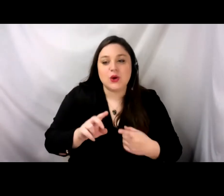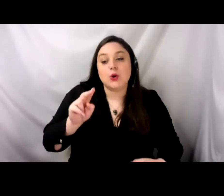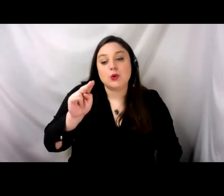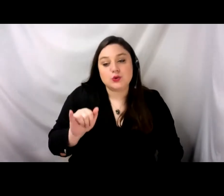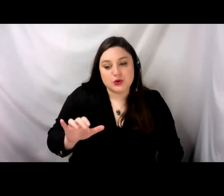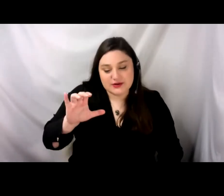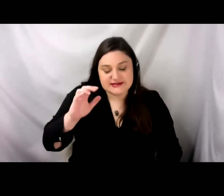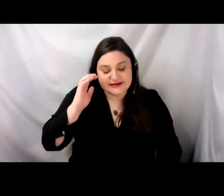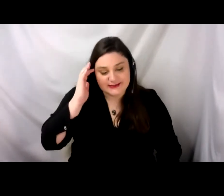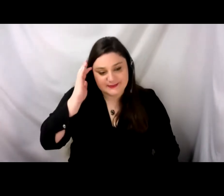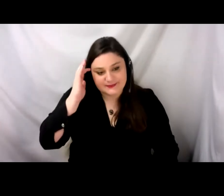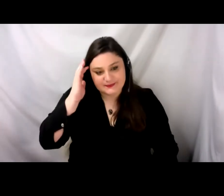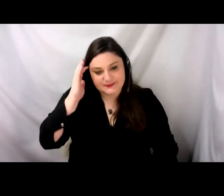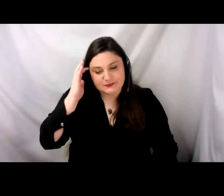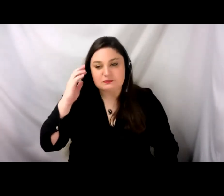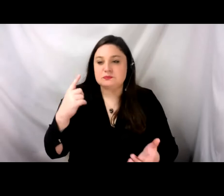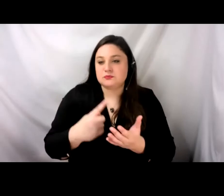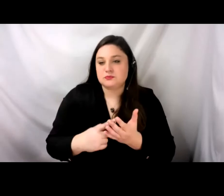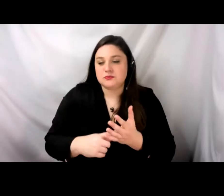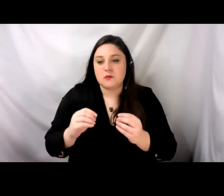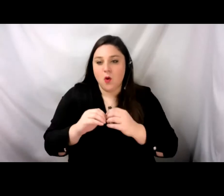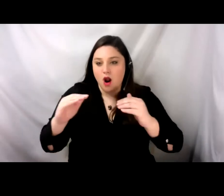Unfortunately, the